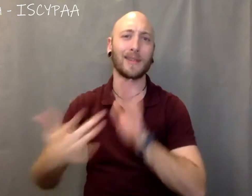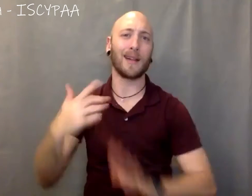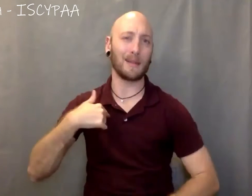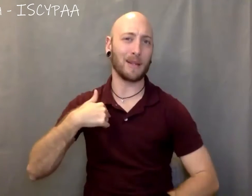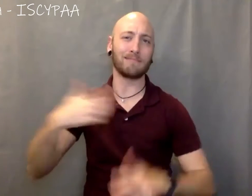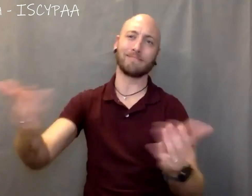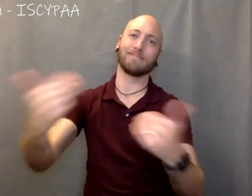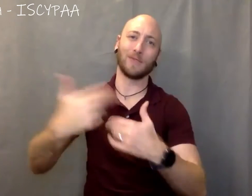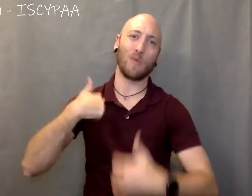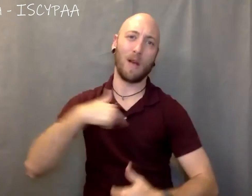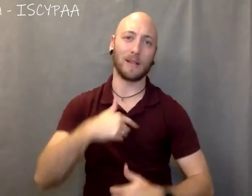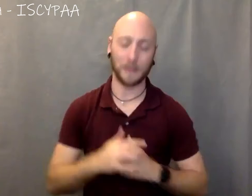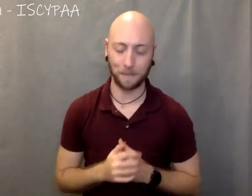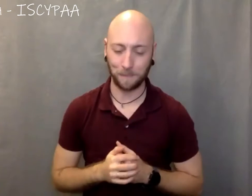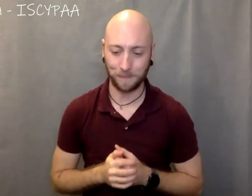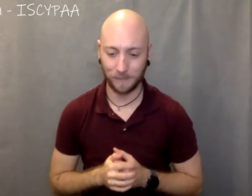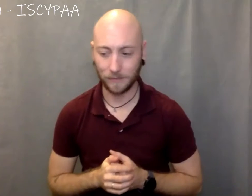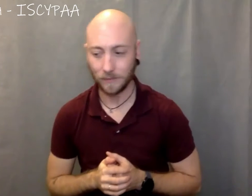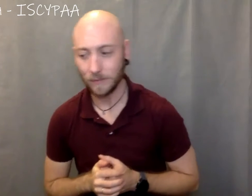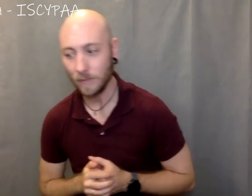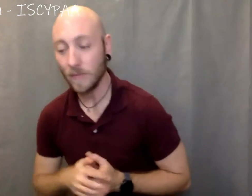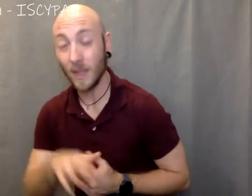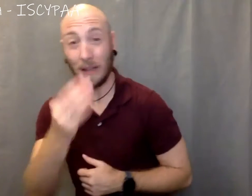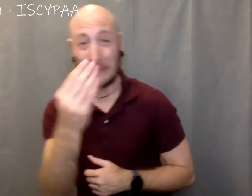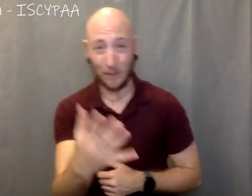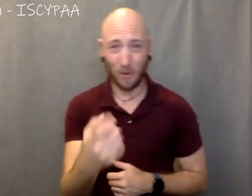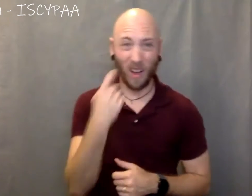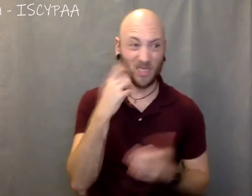This is the second time I've spoke tonight I just spoke at a seven o'clock meeting.